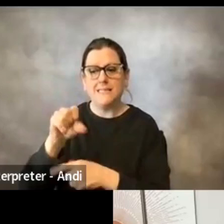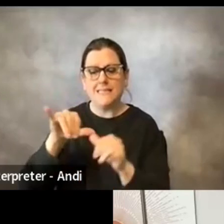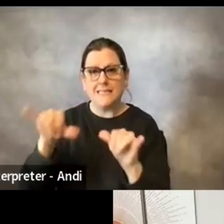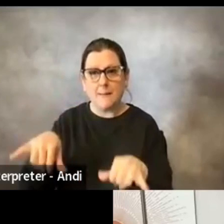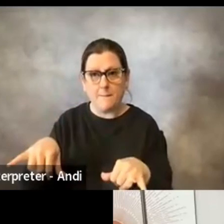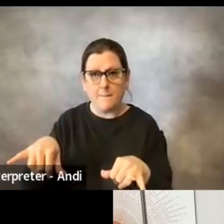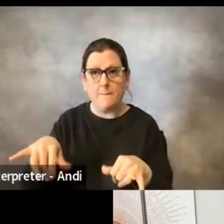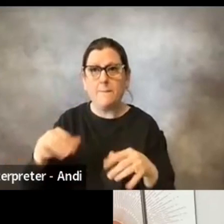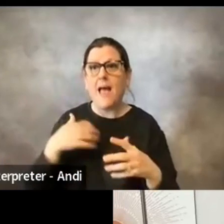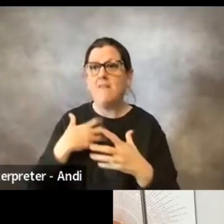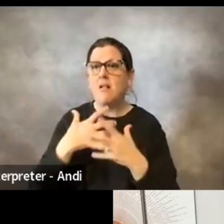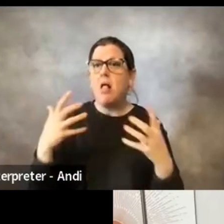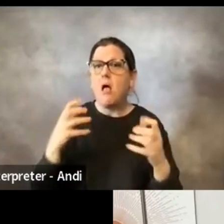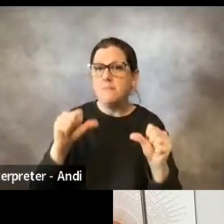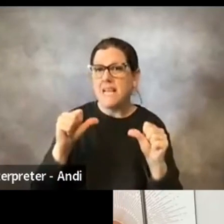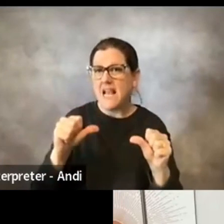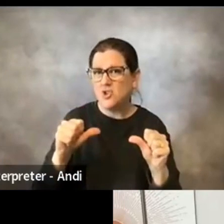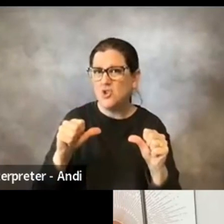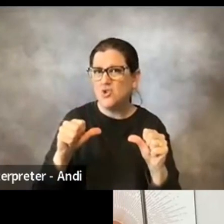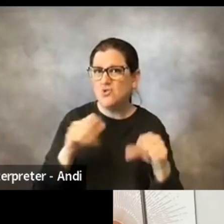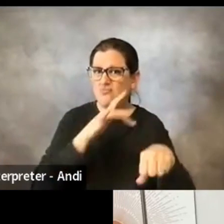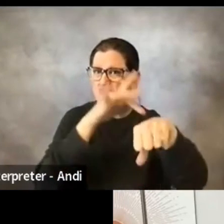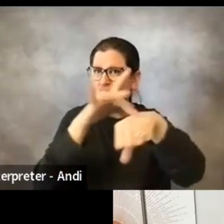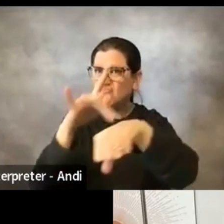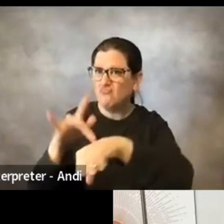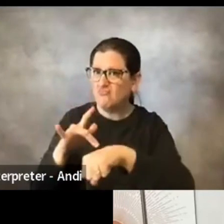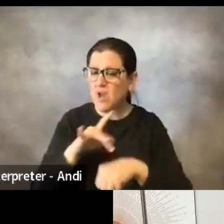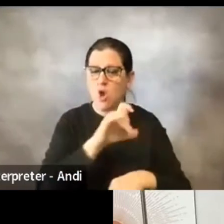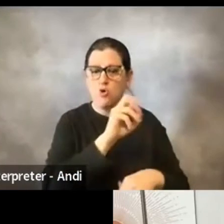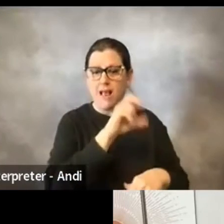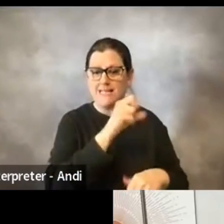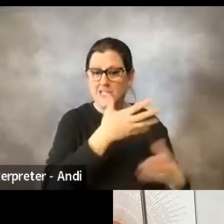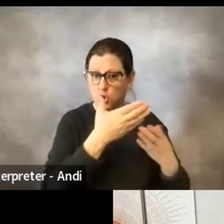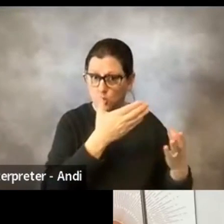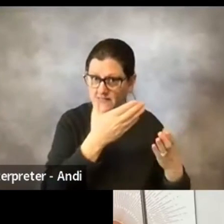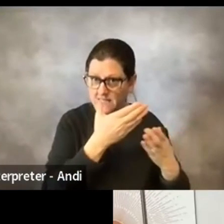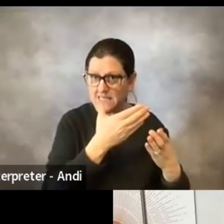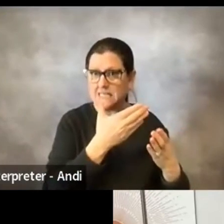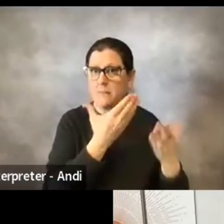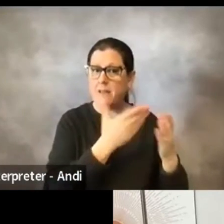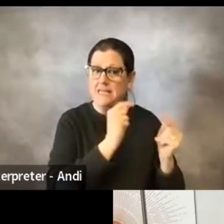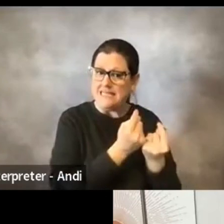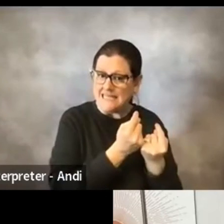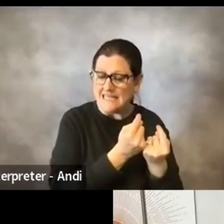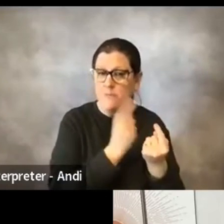lot of potential touch points, right? You have crisis services, that you might have crisis teams that are intervening in a